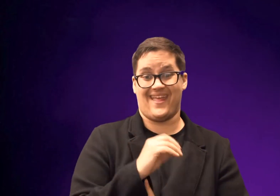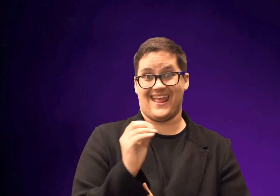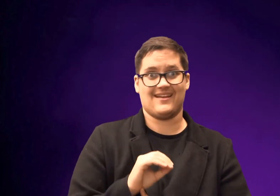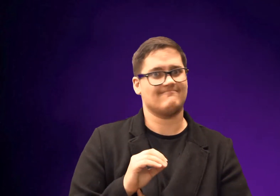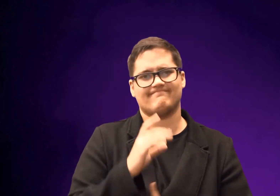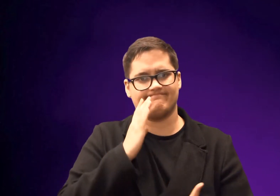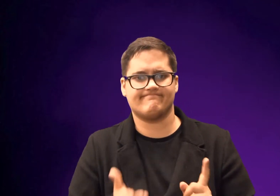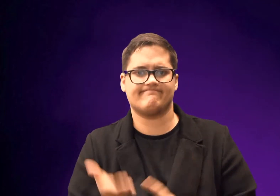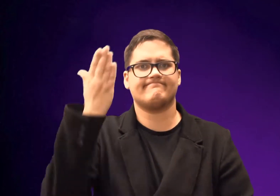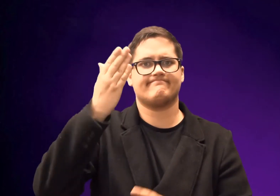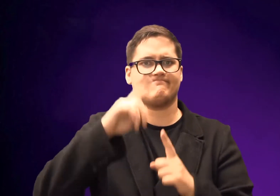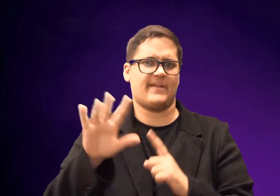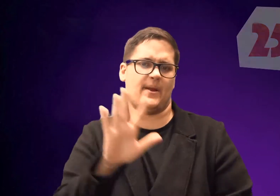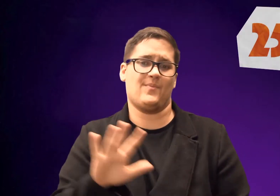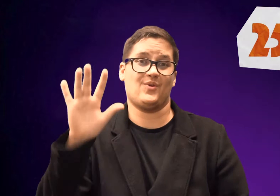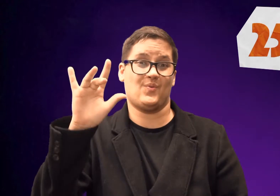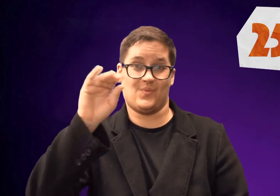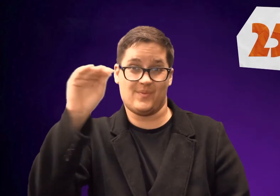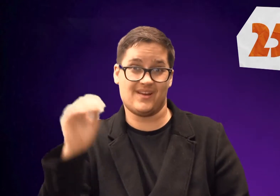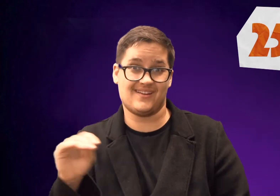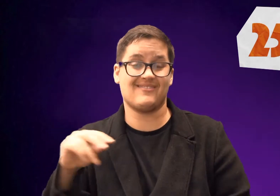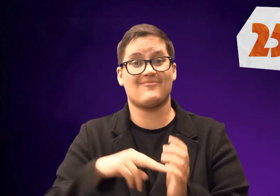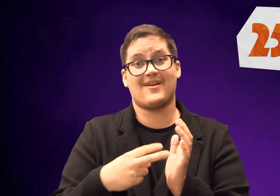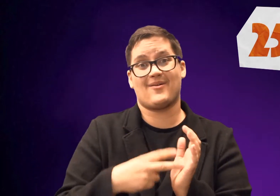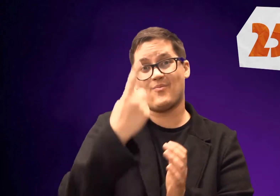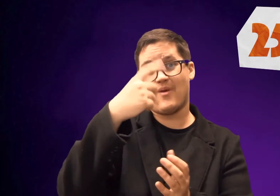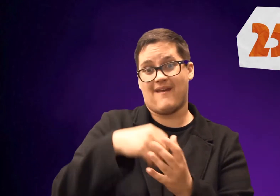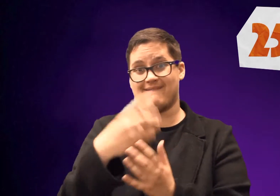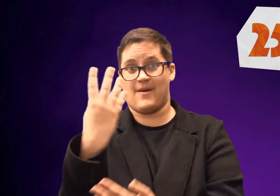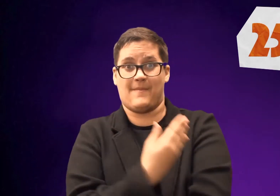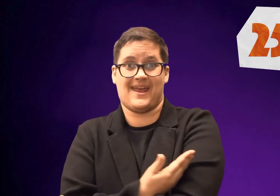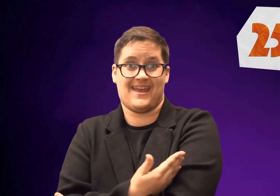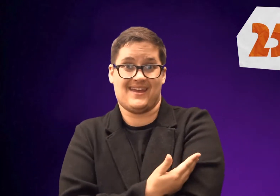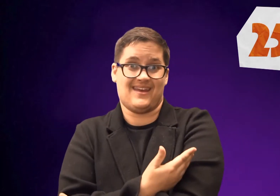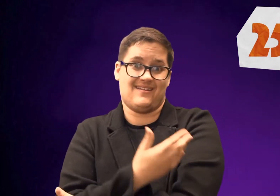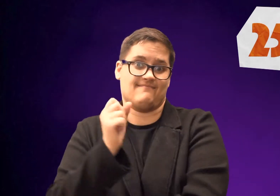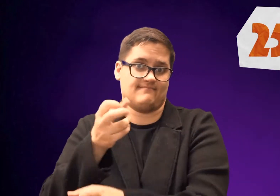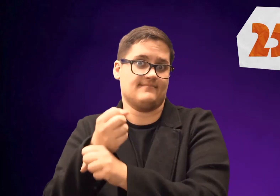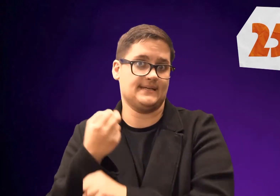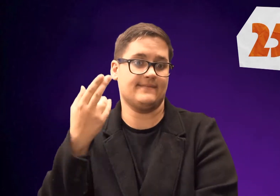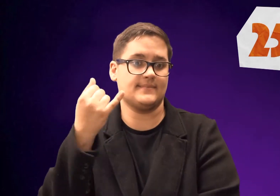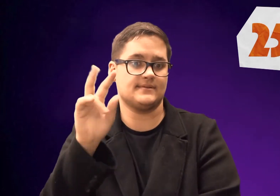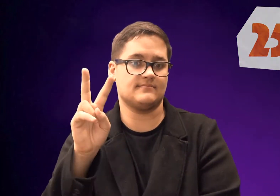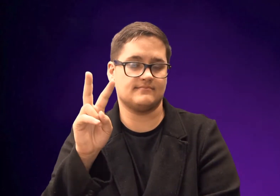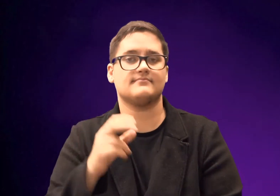The likelihood will increase from 1% to 25%, or one in four babies.